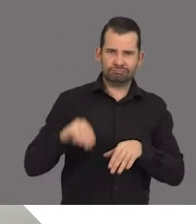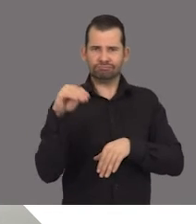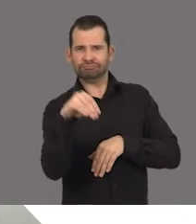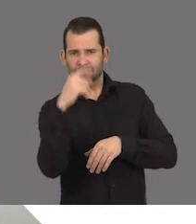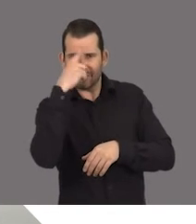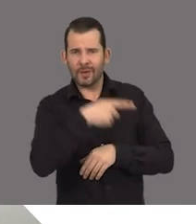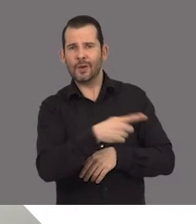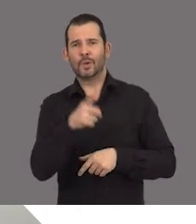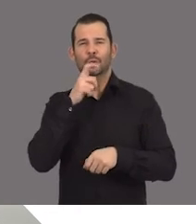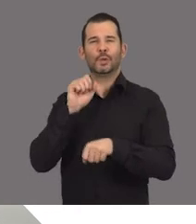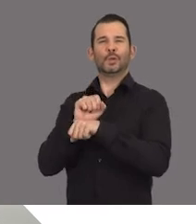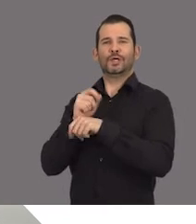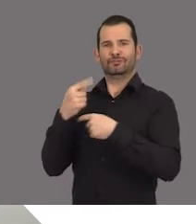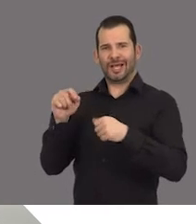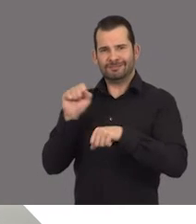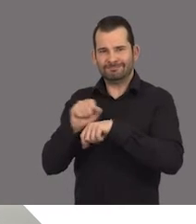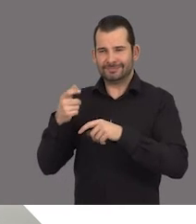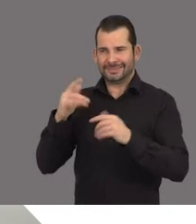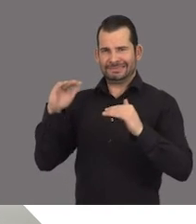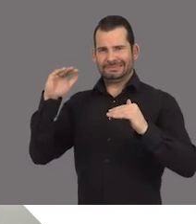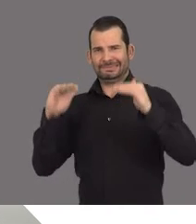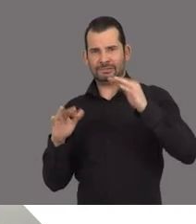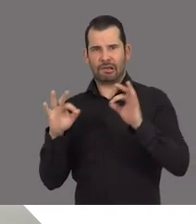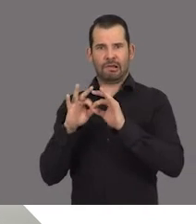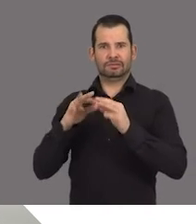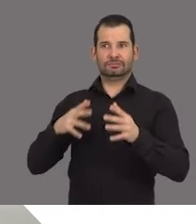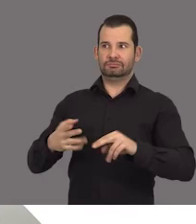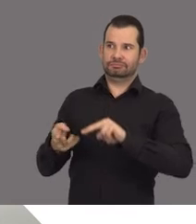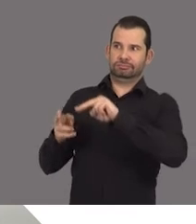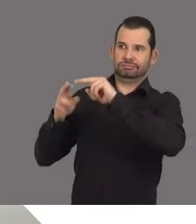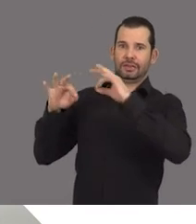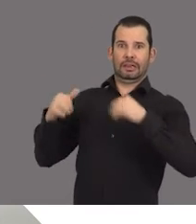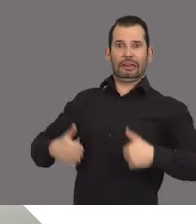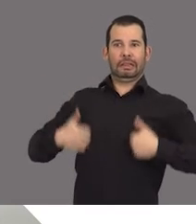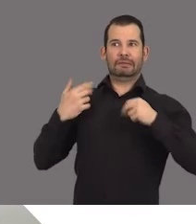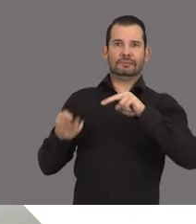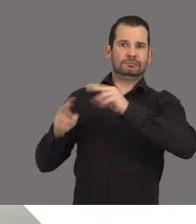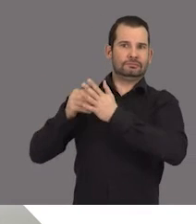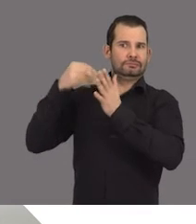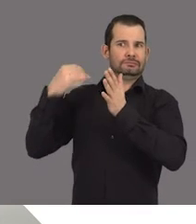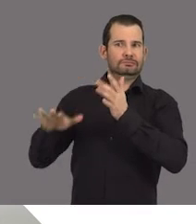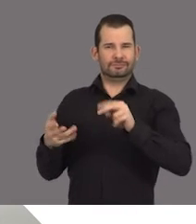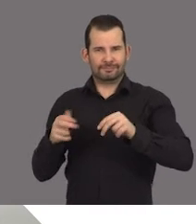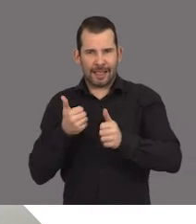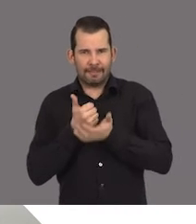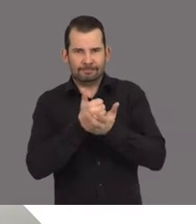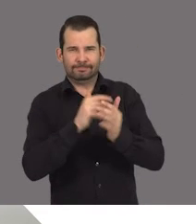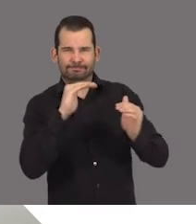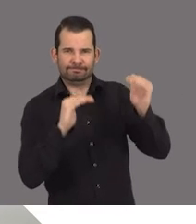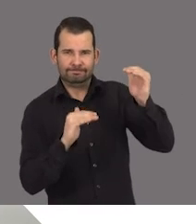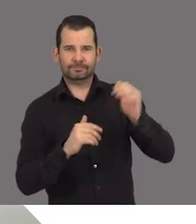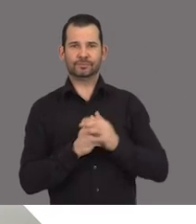The CWB has 2 parts: a basic amount and a disability supplement